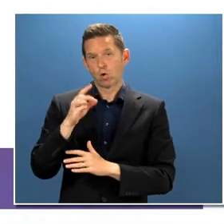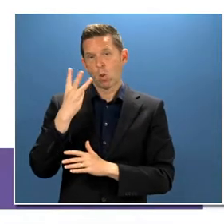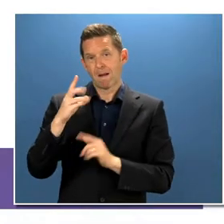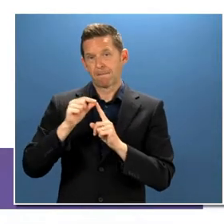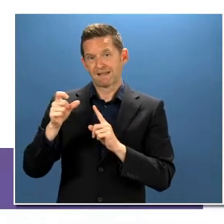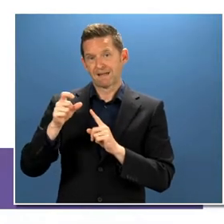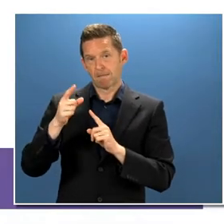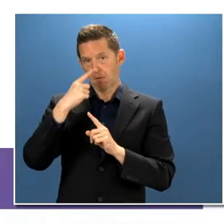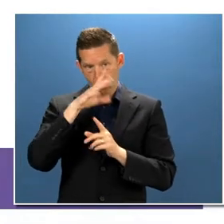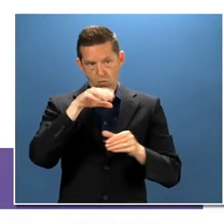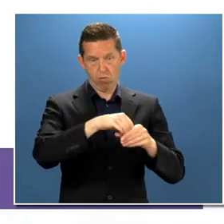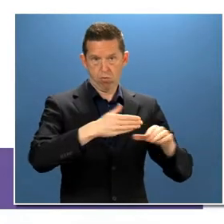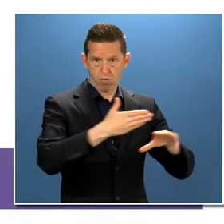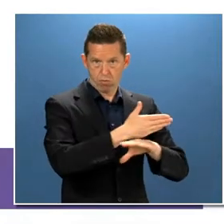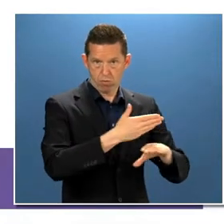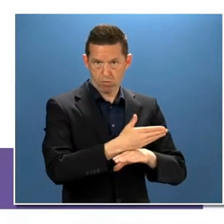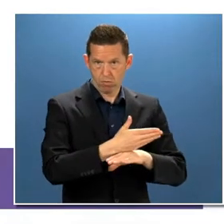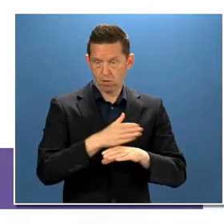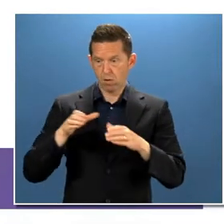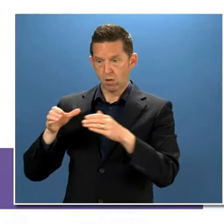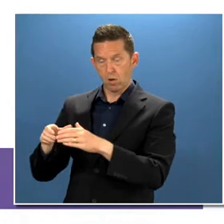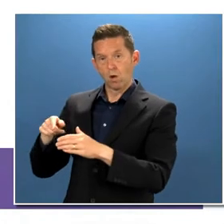people with disability, which is 30 per cent lower than people